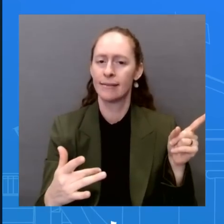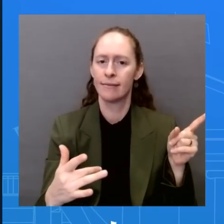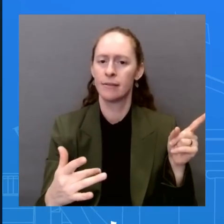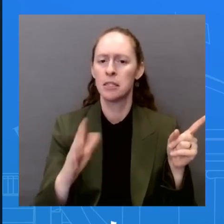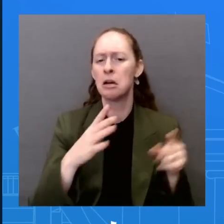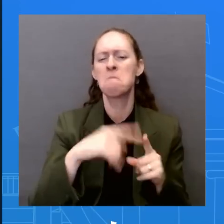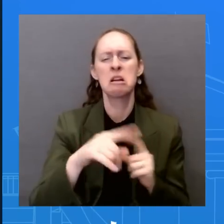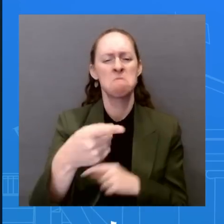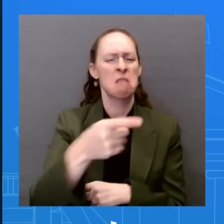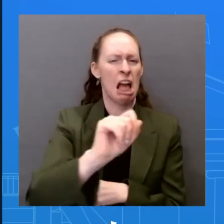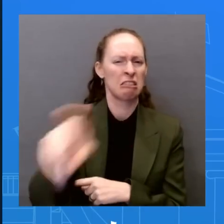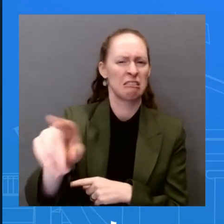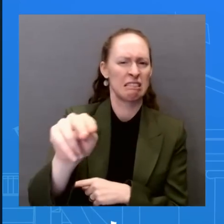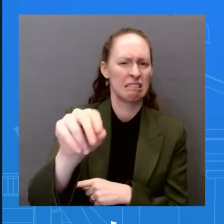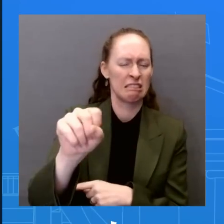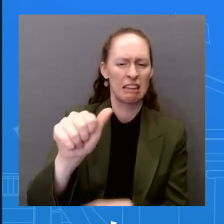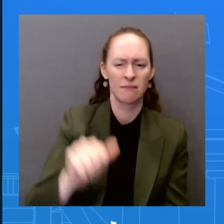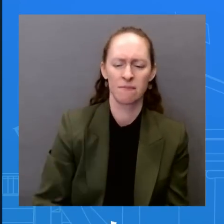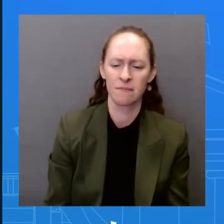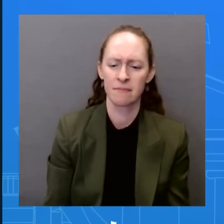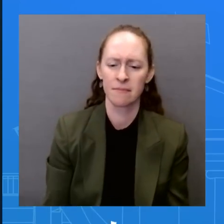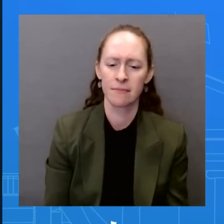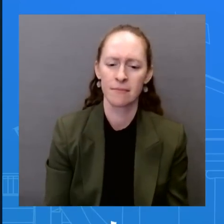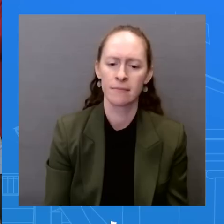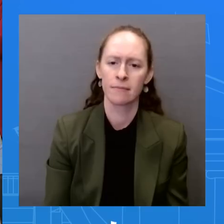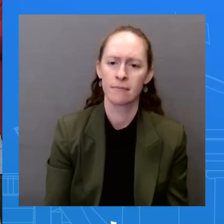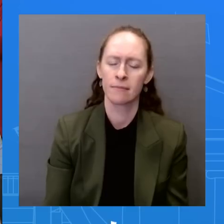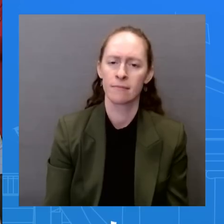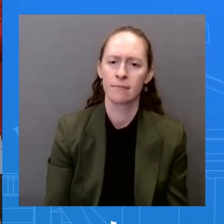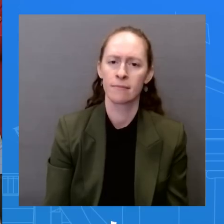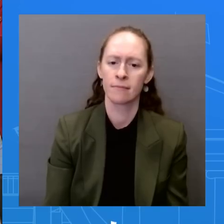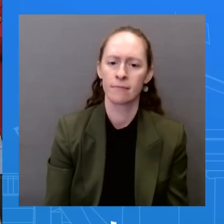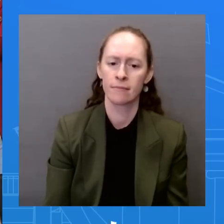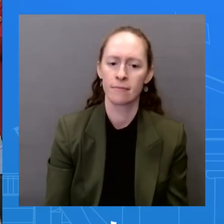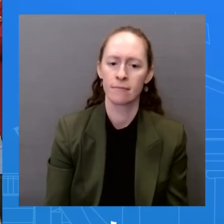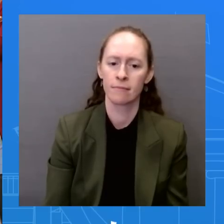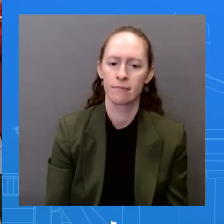Is the administration still considering stopping Nicaraguan imports?